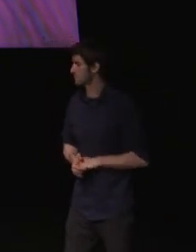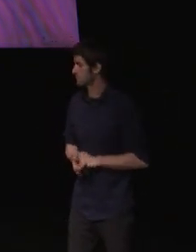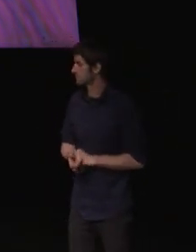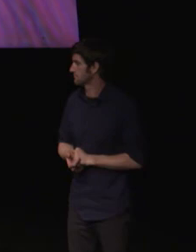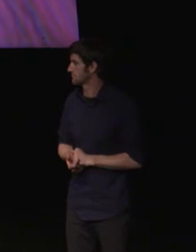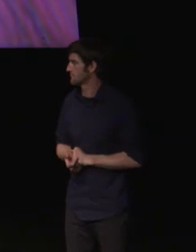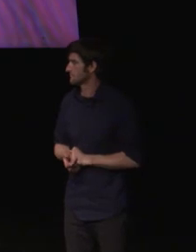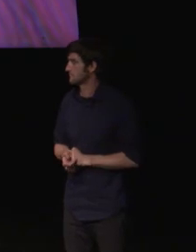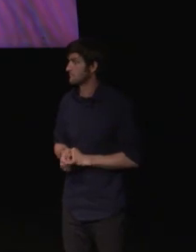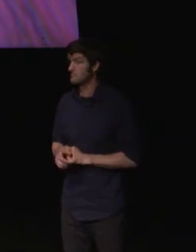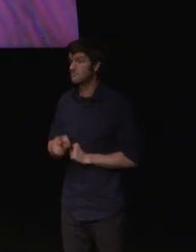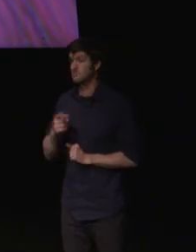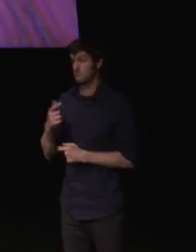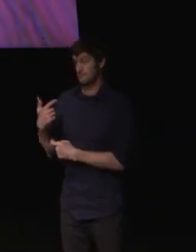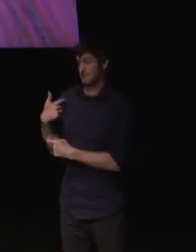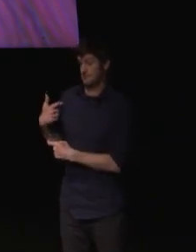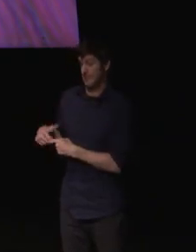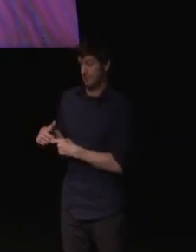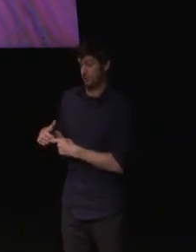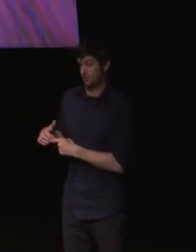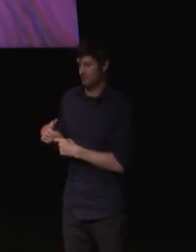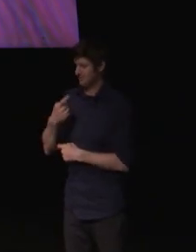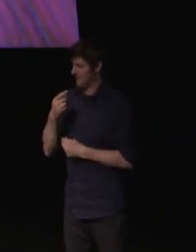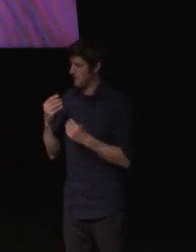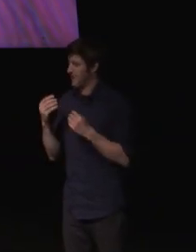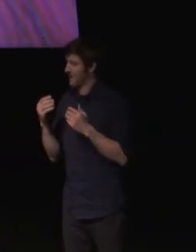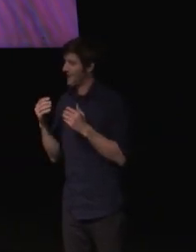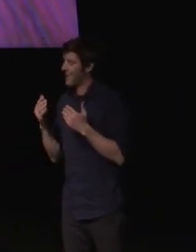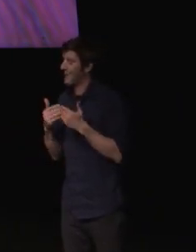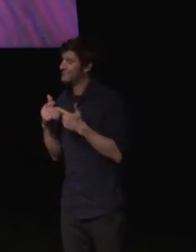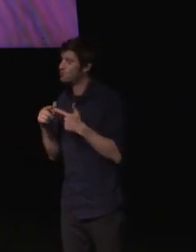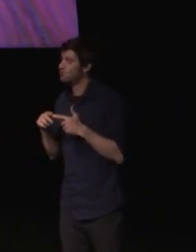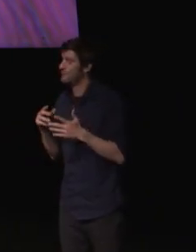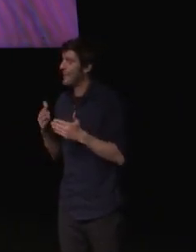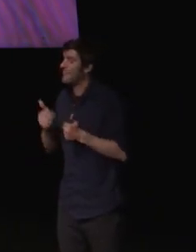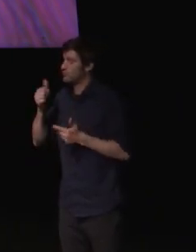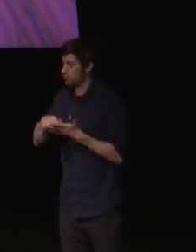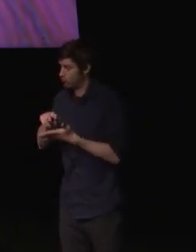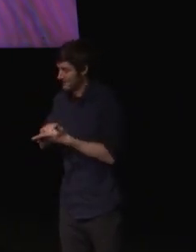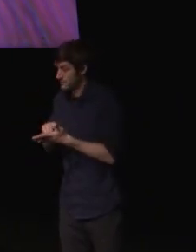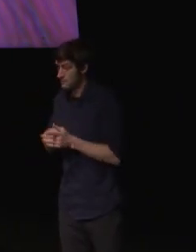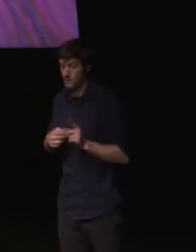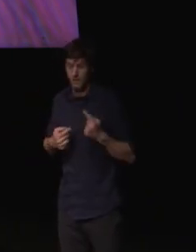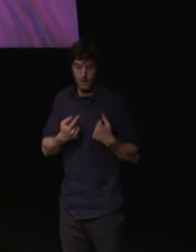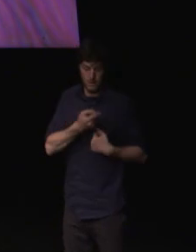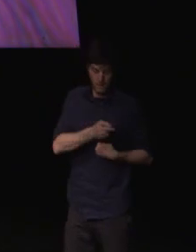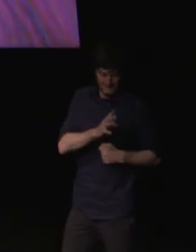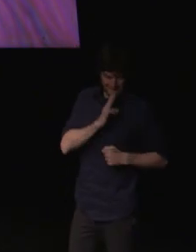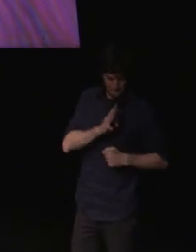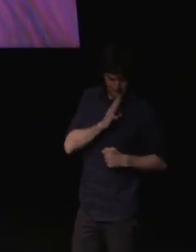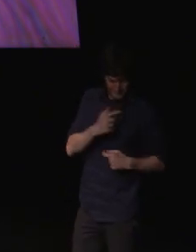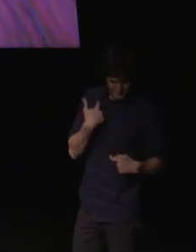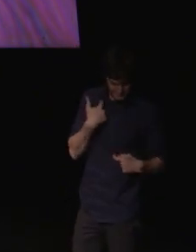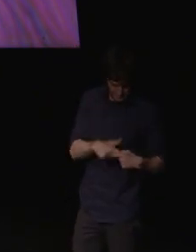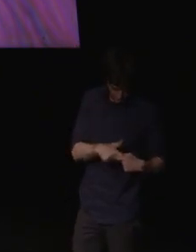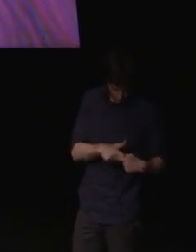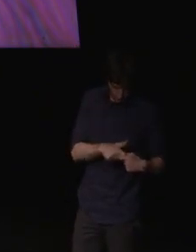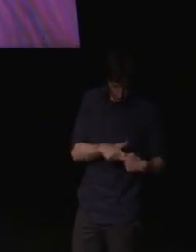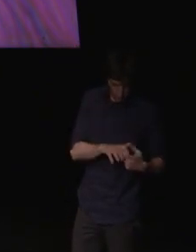What you're seeing is a little more readable in this one, which is nice, is the user speaking Spanish and it's getting captioned into English.